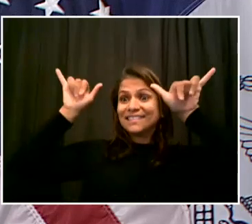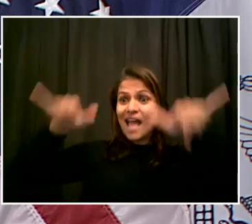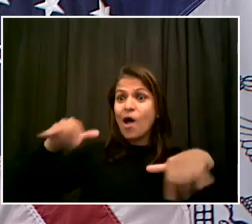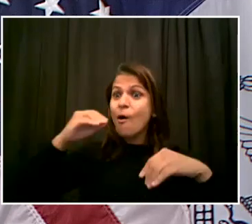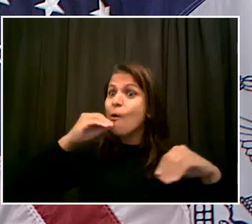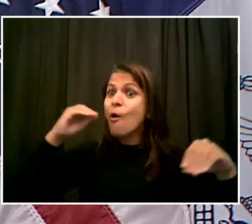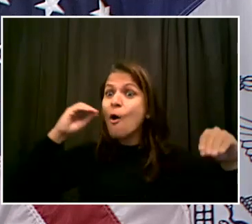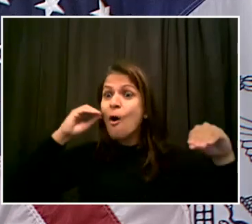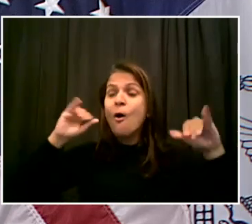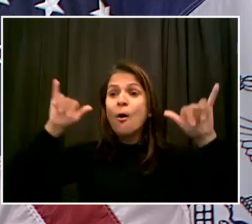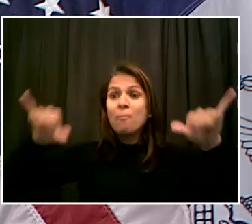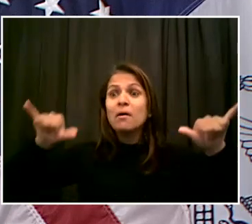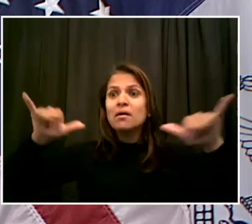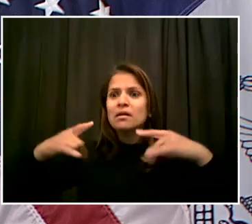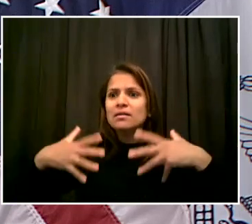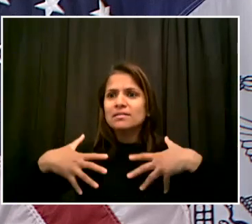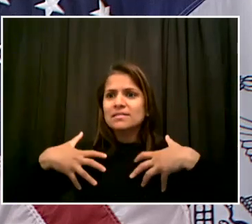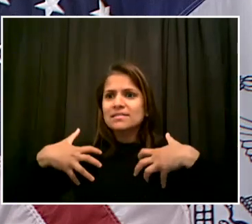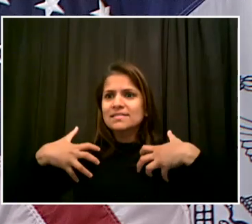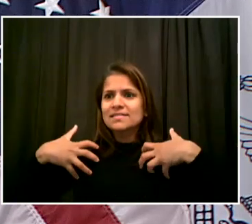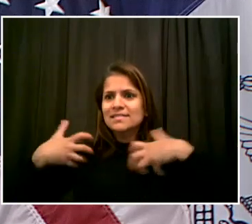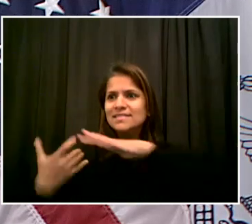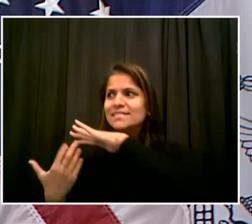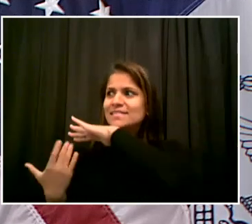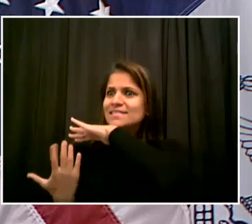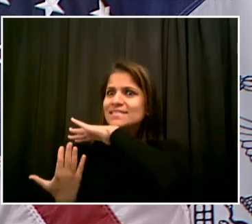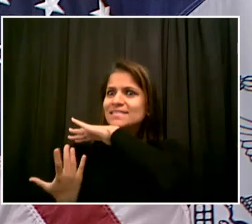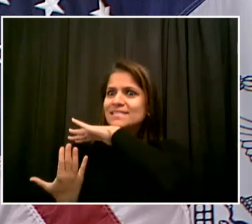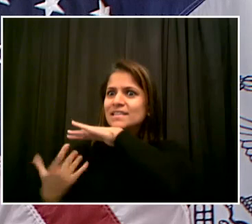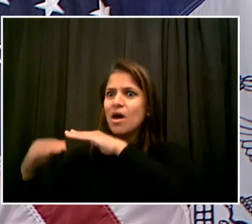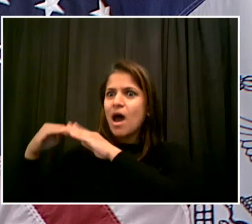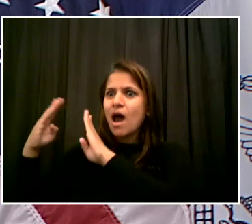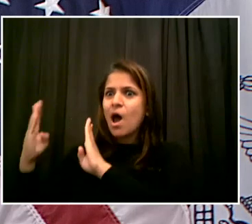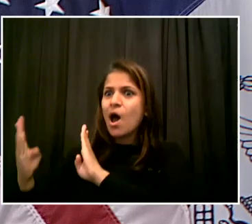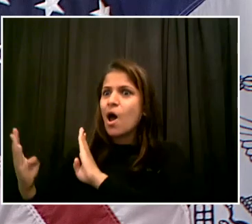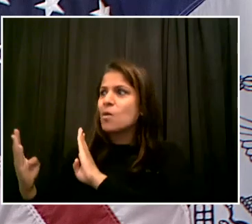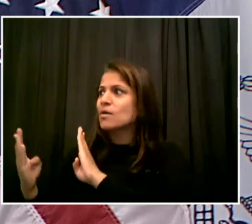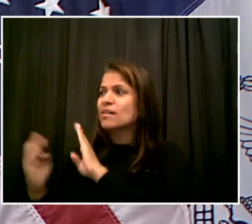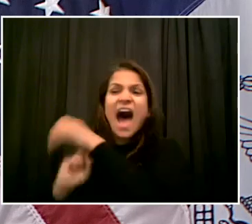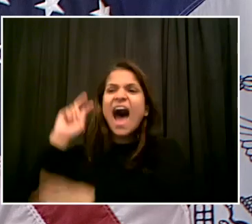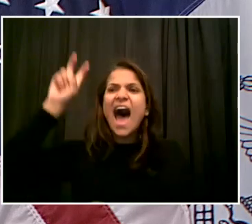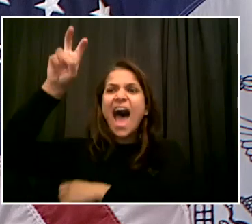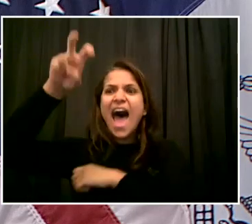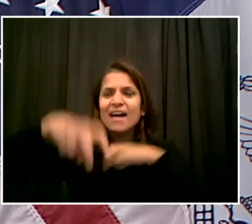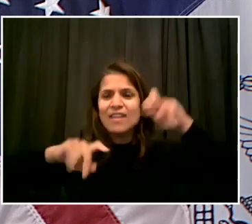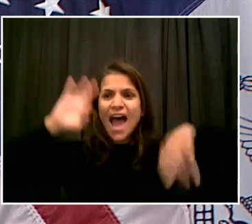IN CENTRAL BROOK LIP ON SUNDAY ABOUT THEIR